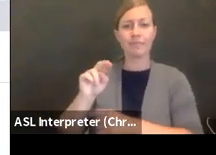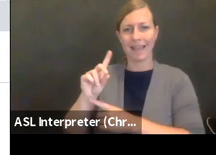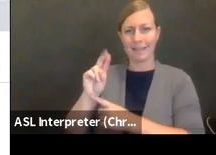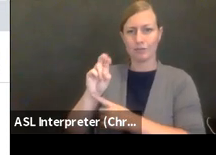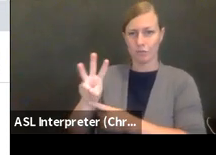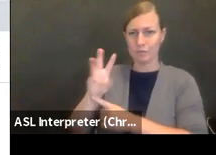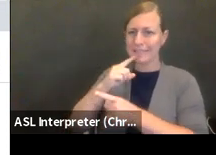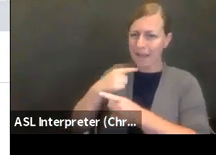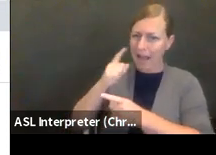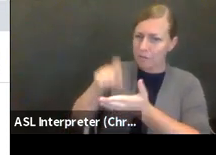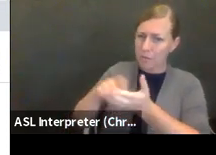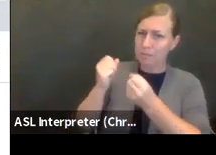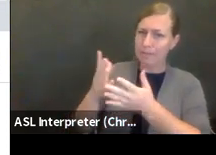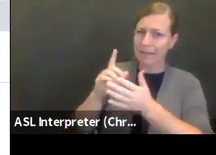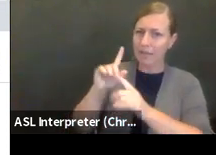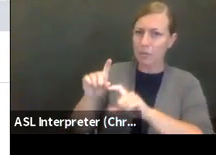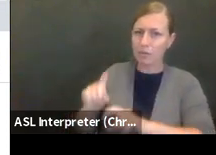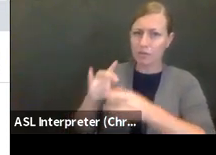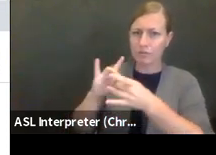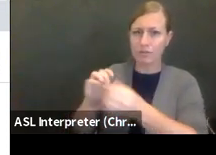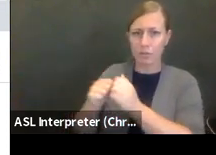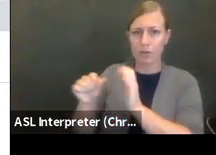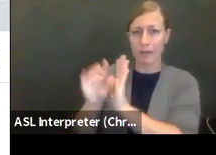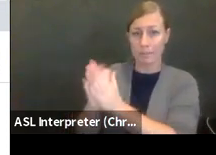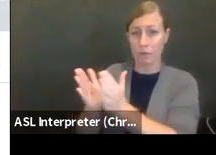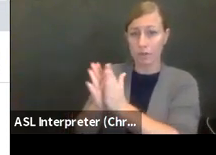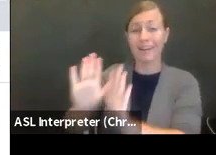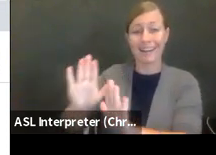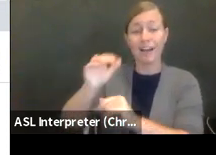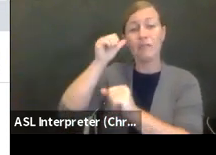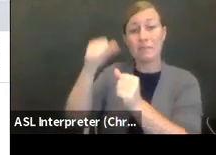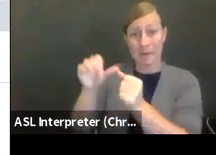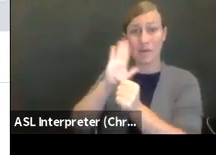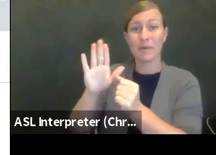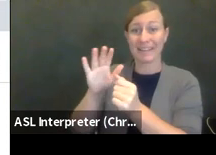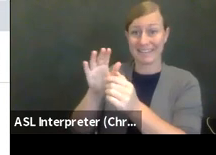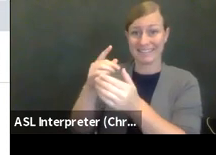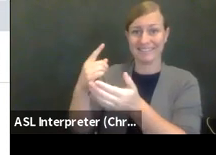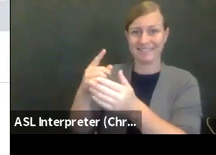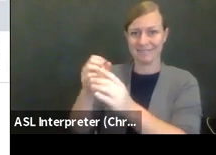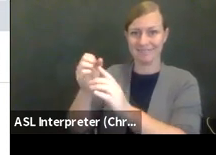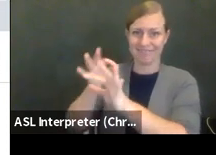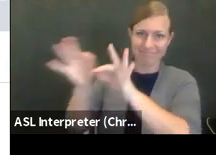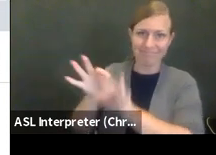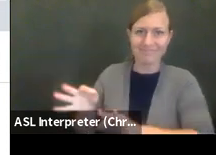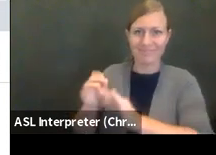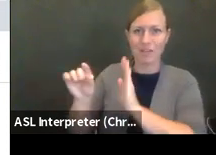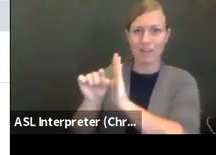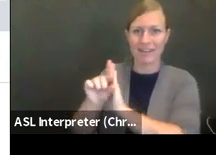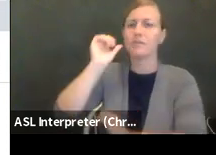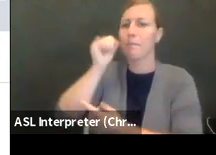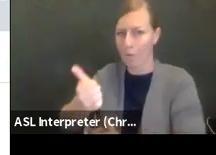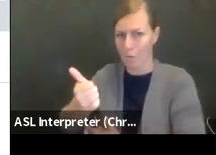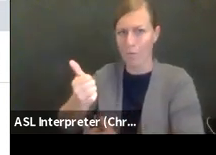ESD 113 - Andrew Hickman: I word integration with grade book, but I just want to reiterate that we will be covering rating more tomorrow. Tomorrow, that is one of the focuses